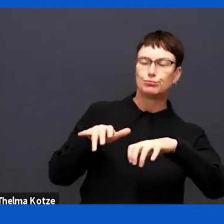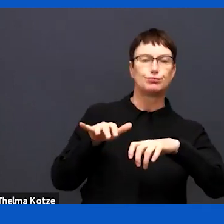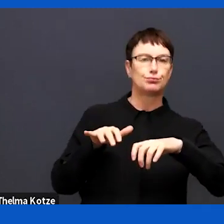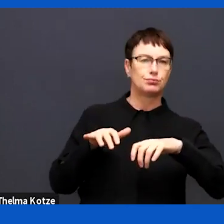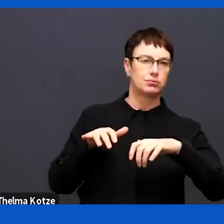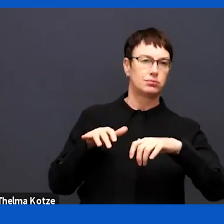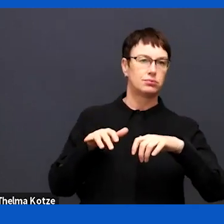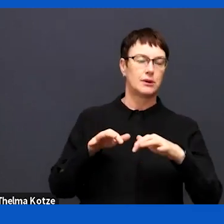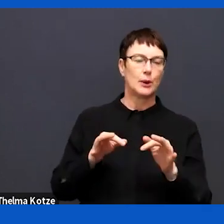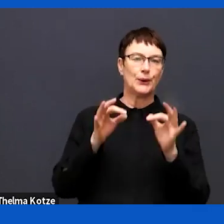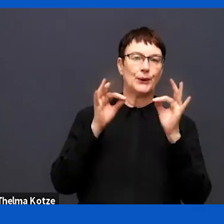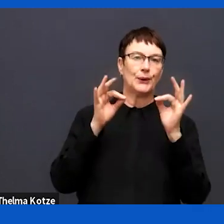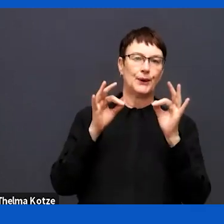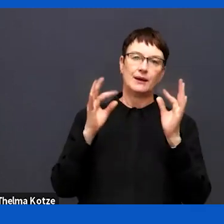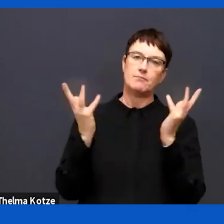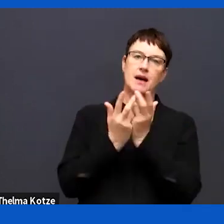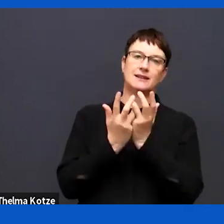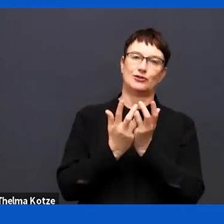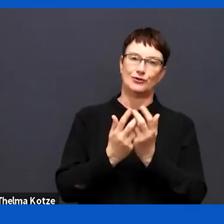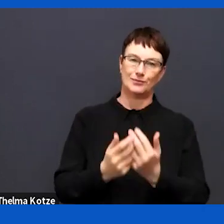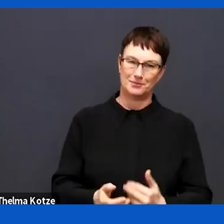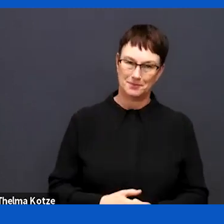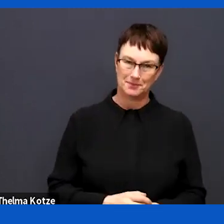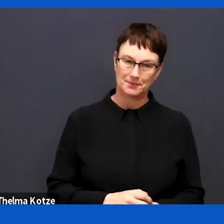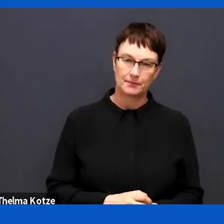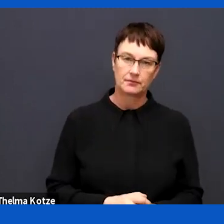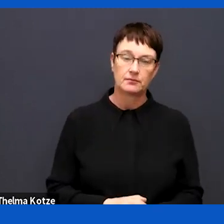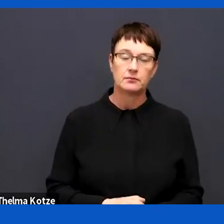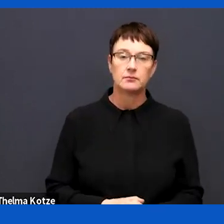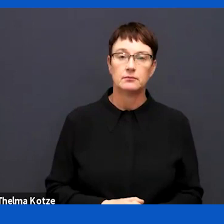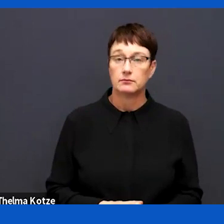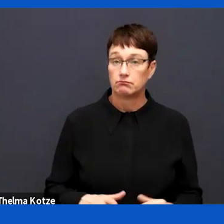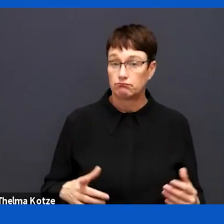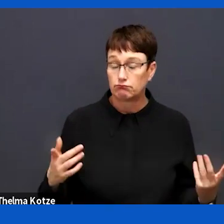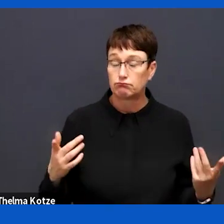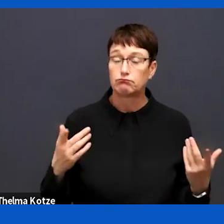So Public Sector should first of all prioritize the needs of the users,